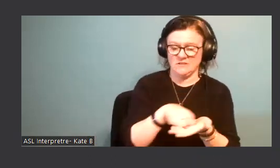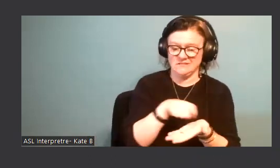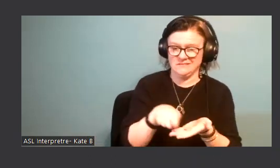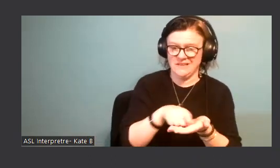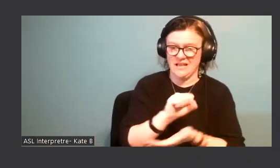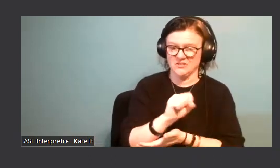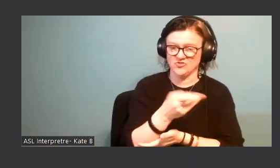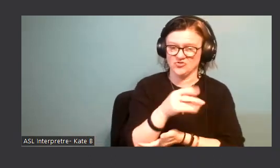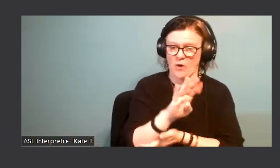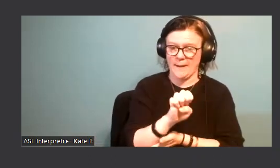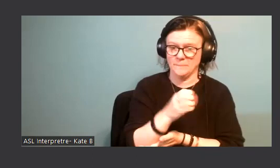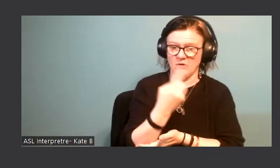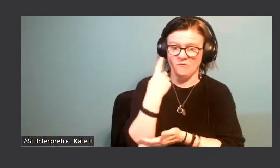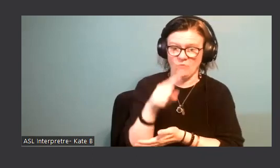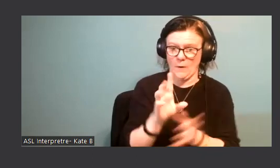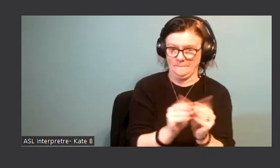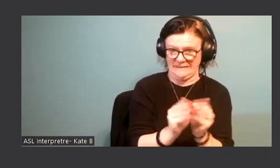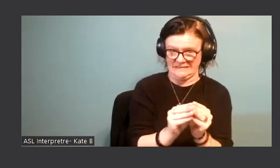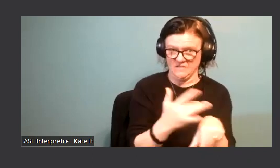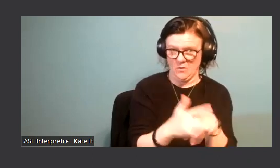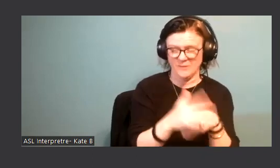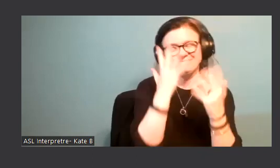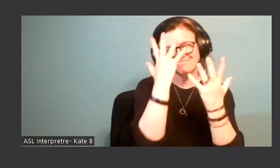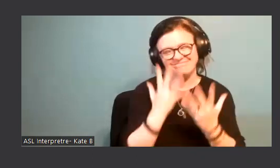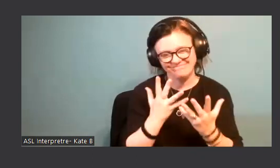send out the recording along with the slide deck.